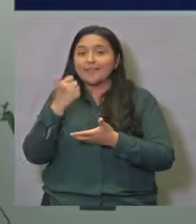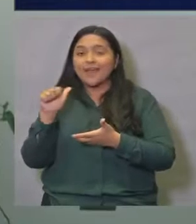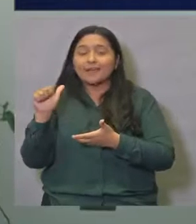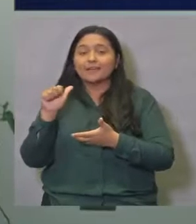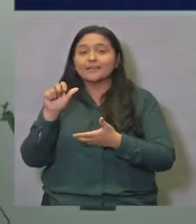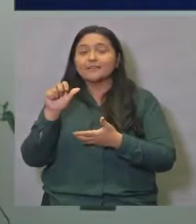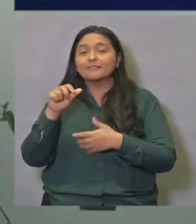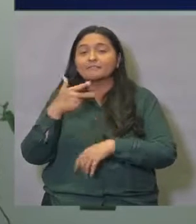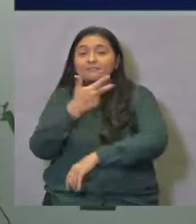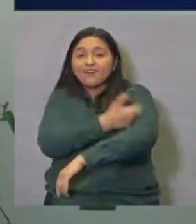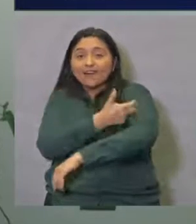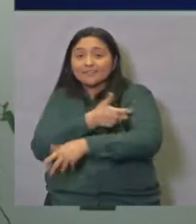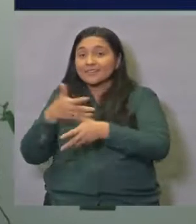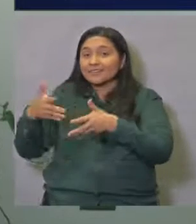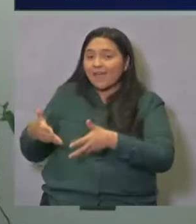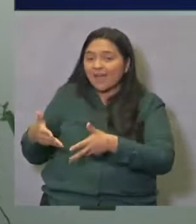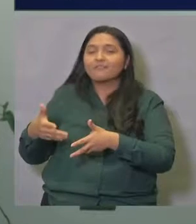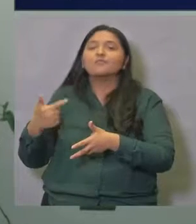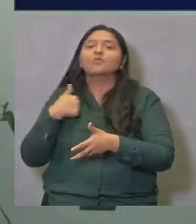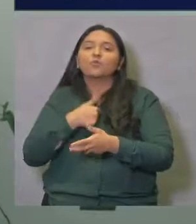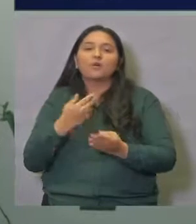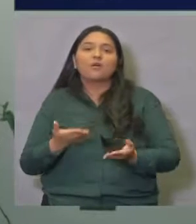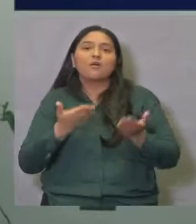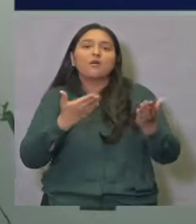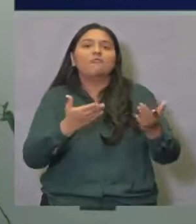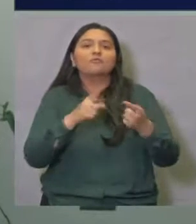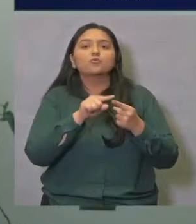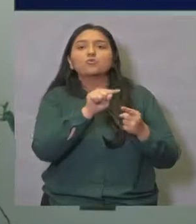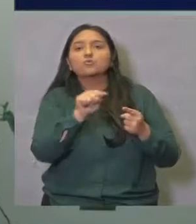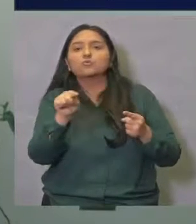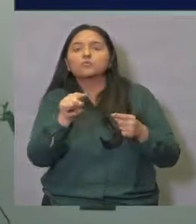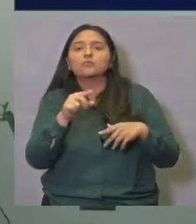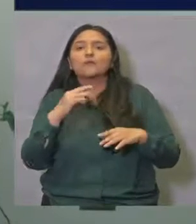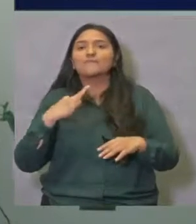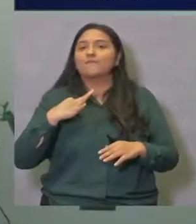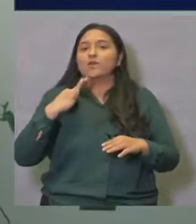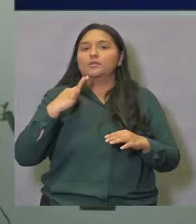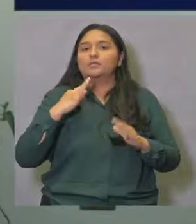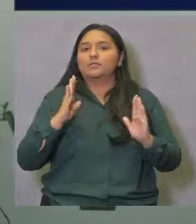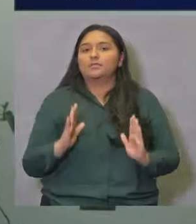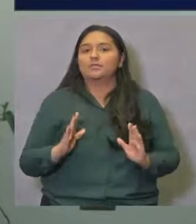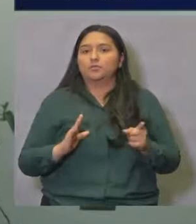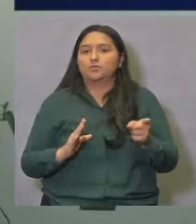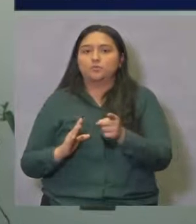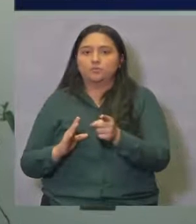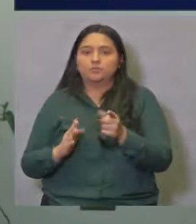KNOW -- AS YOU KNOW, WE